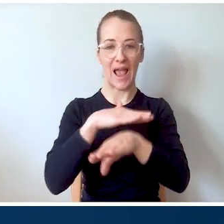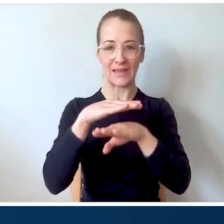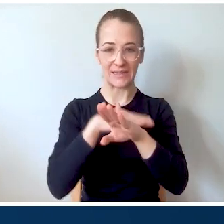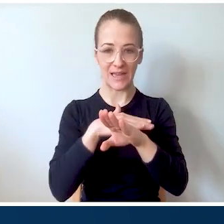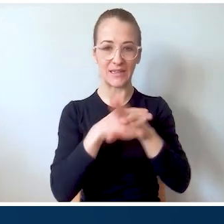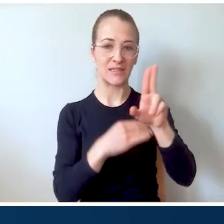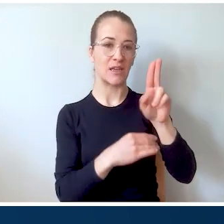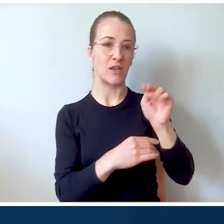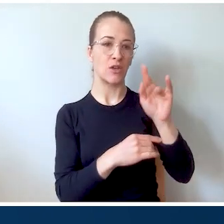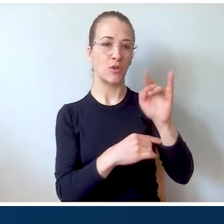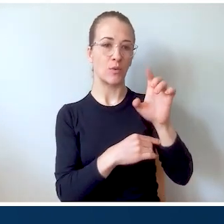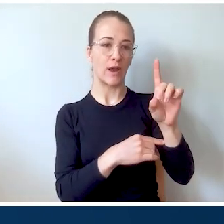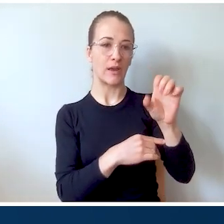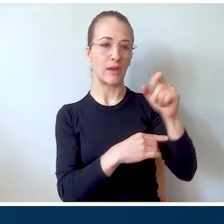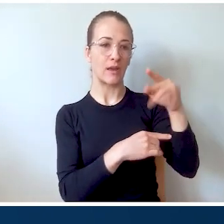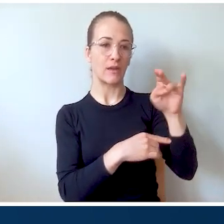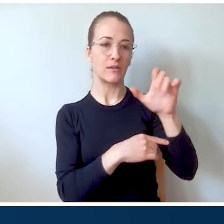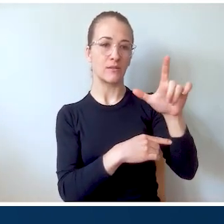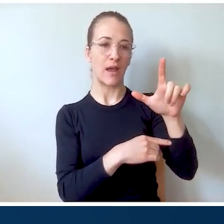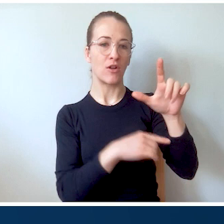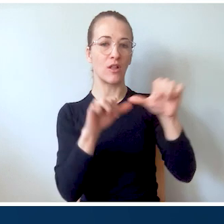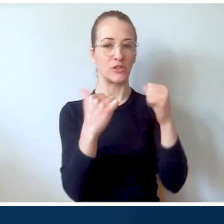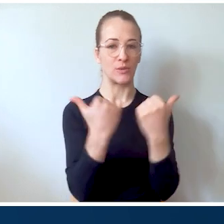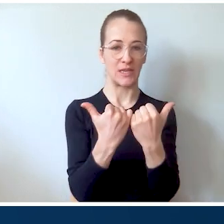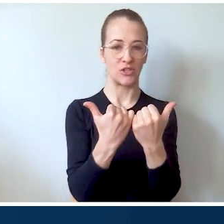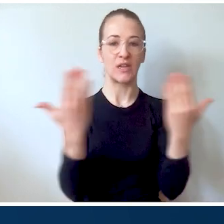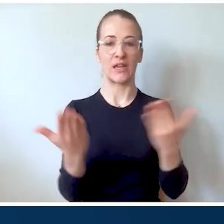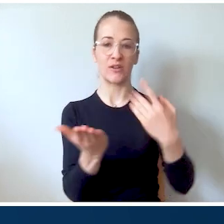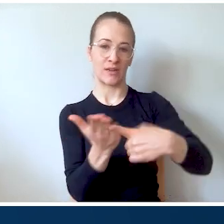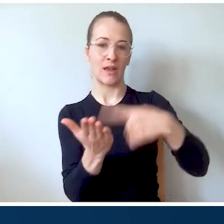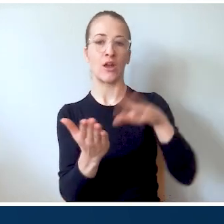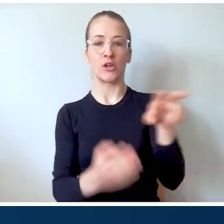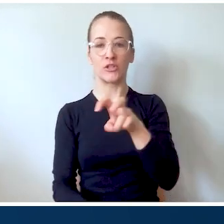at the United Spinal Association. She's here to discuss her journey as an activist,